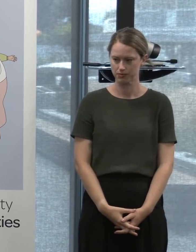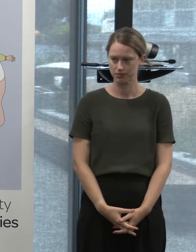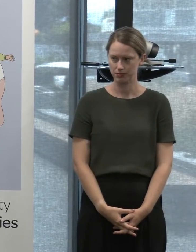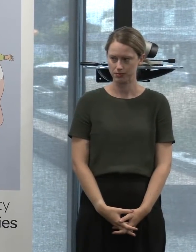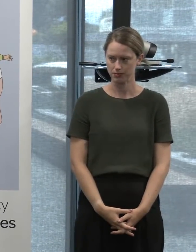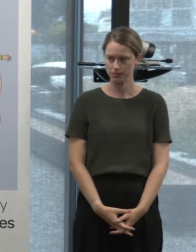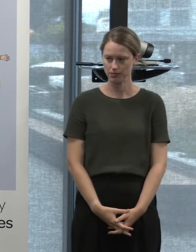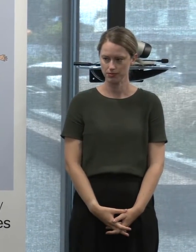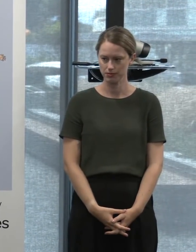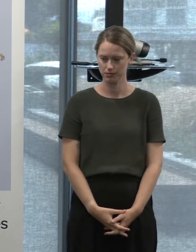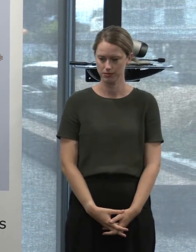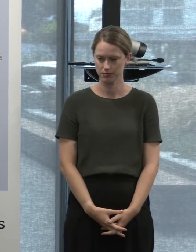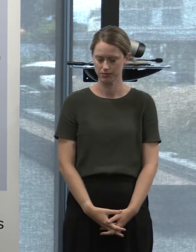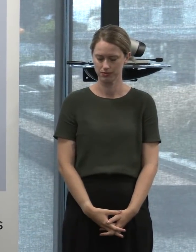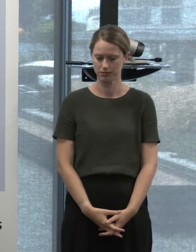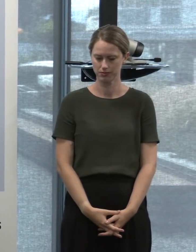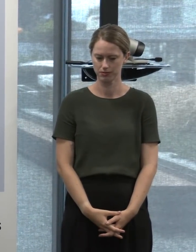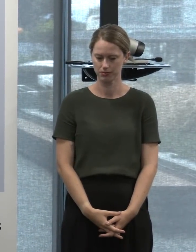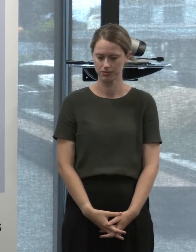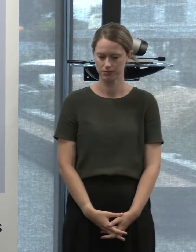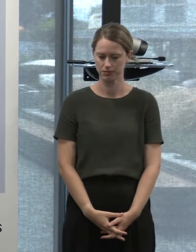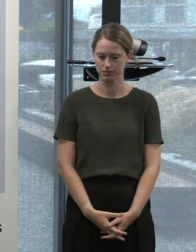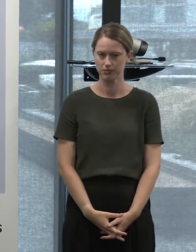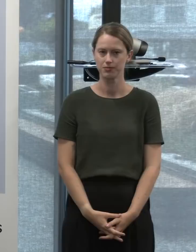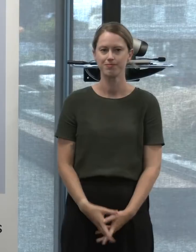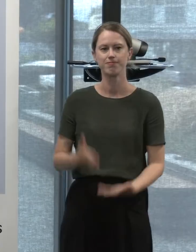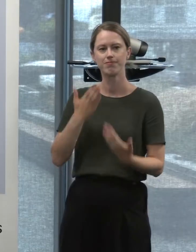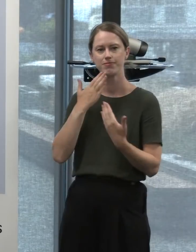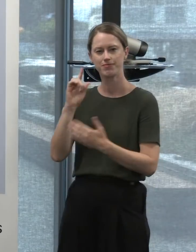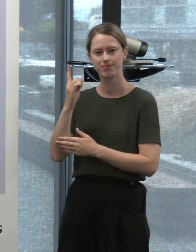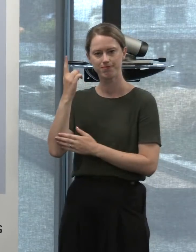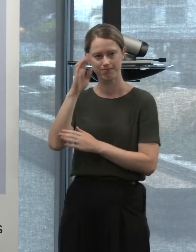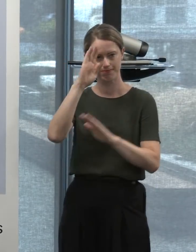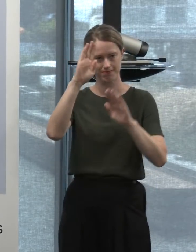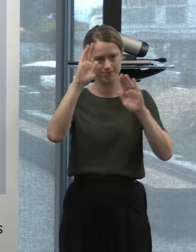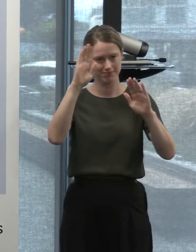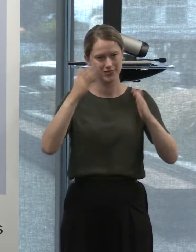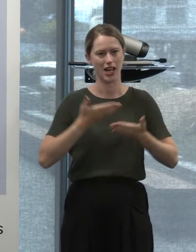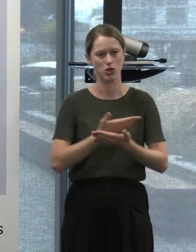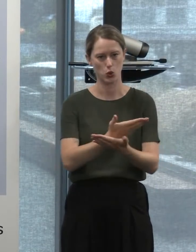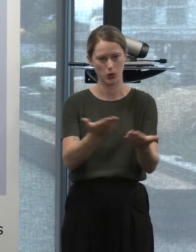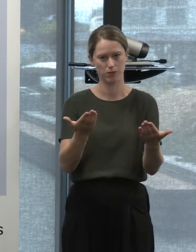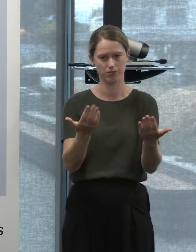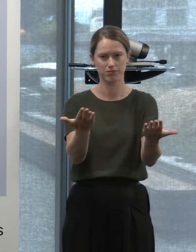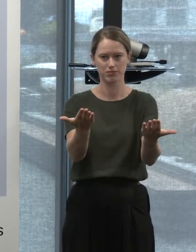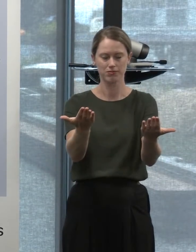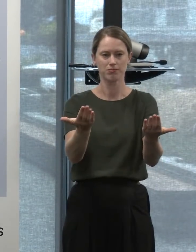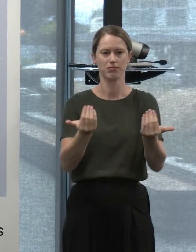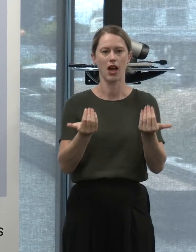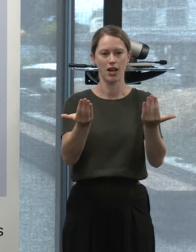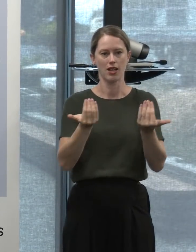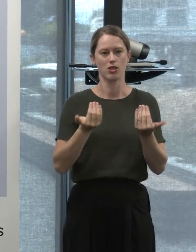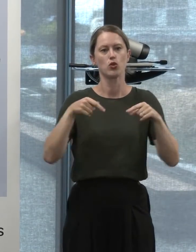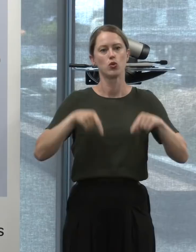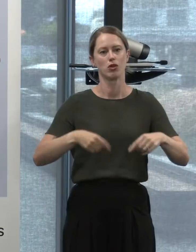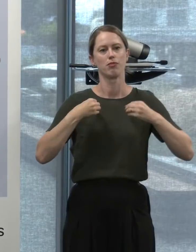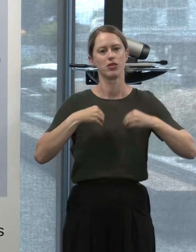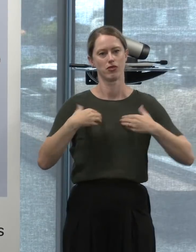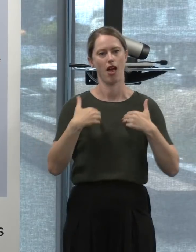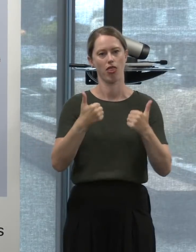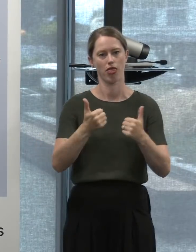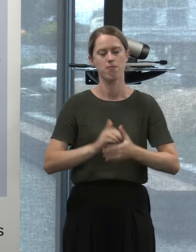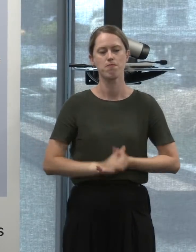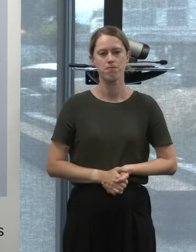Half